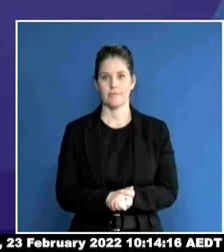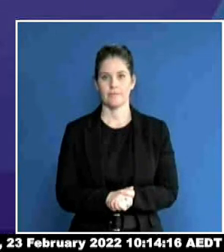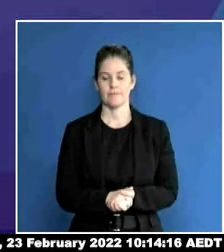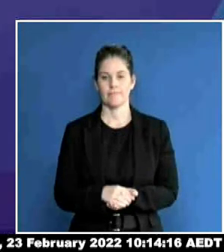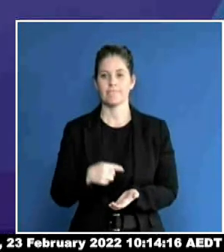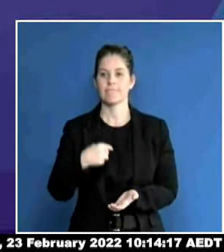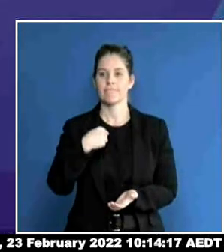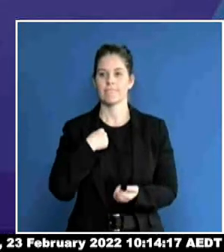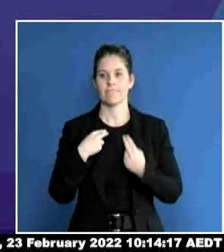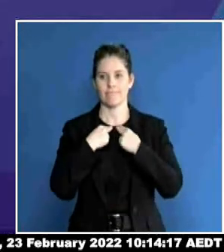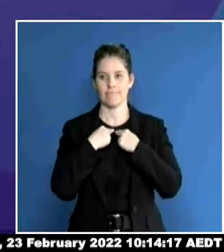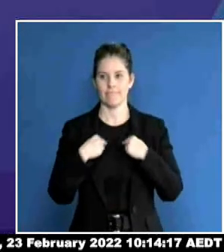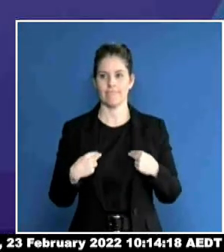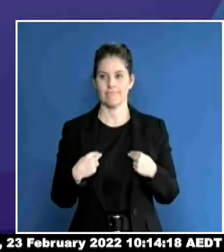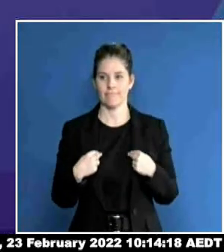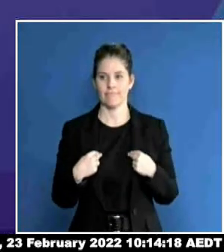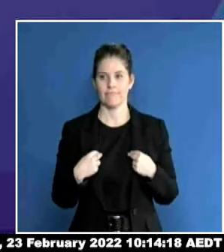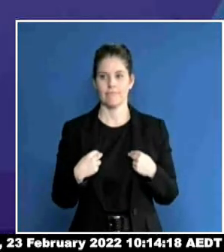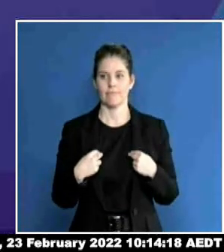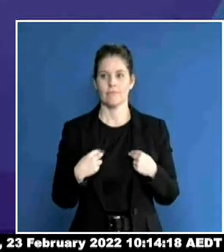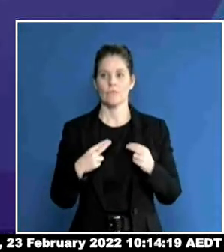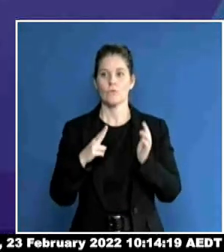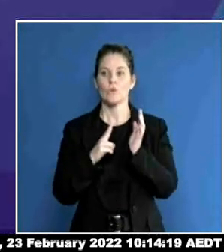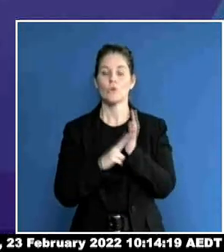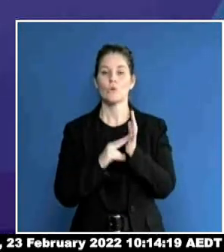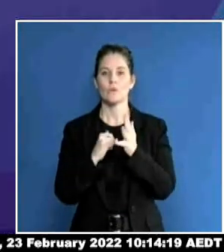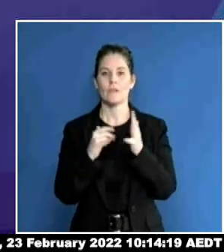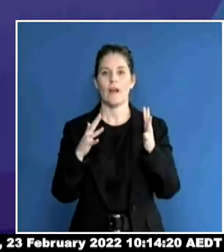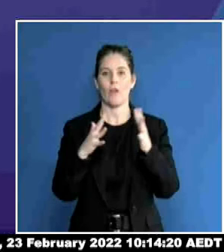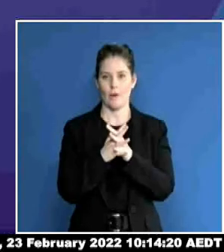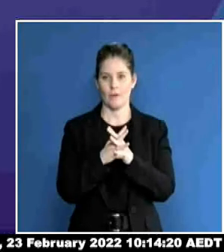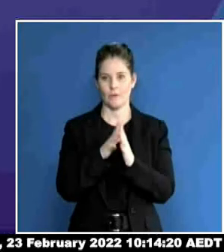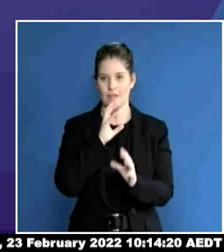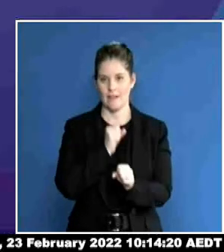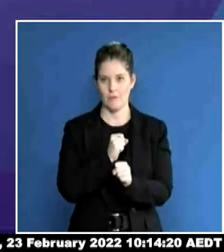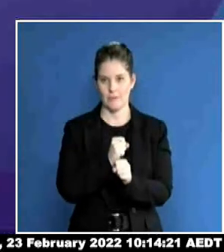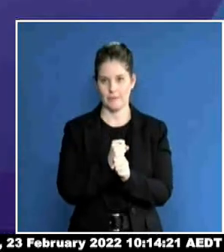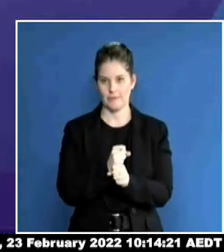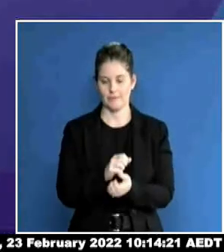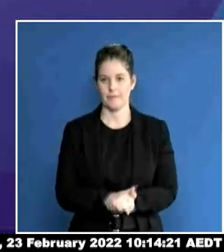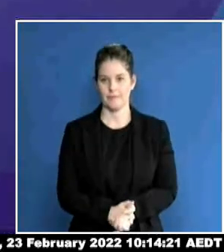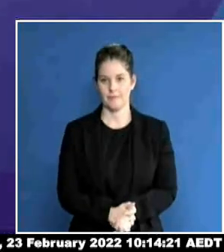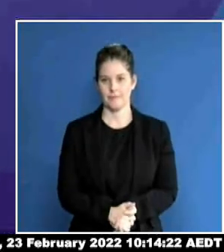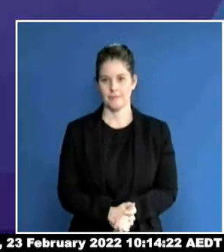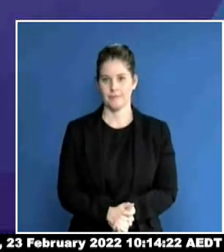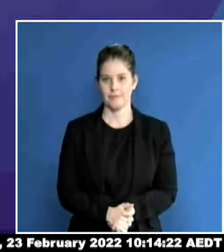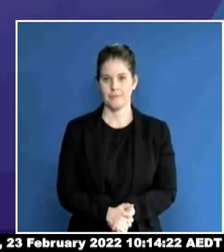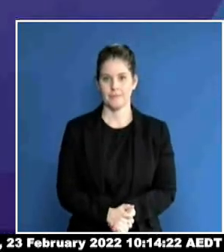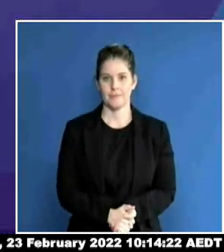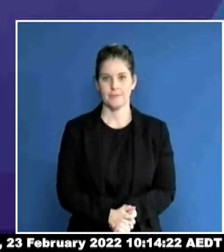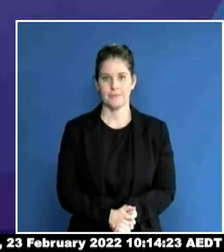Glover, instructed by the Crown Solicitor's Office for the State of New South Wales. Thank you, Ms Furness. The State of Queensland.